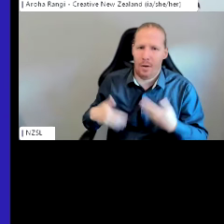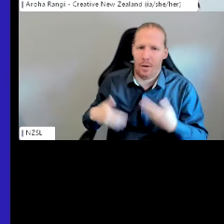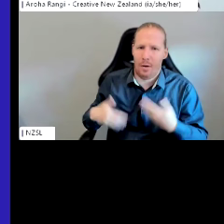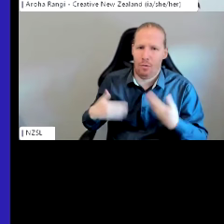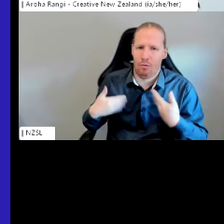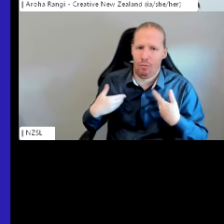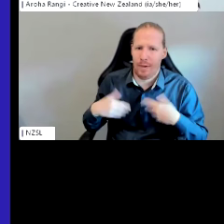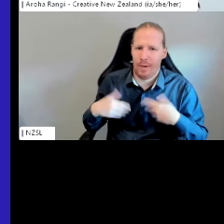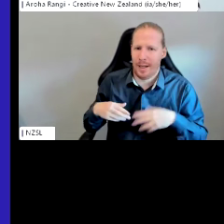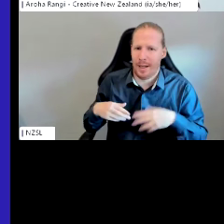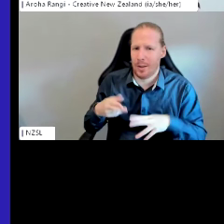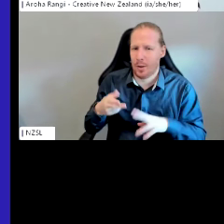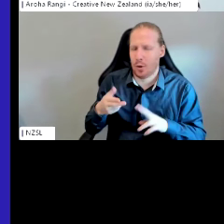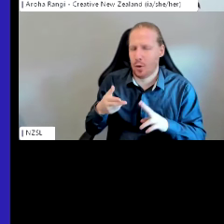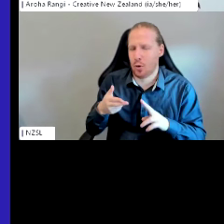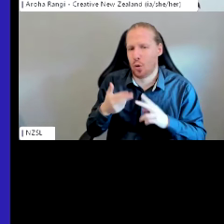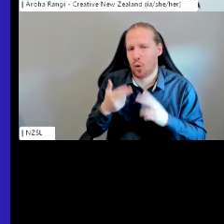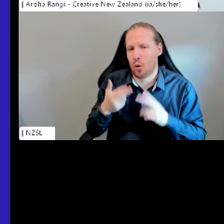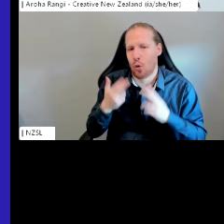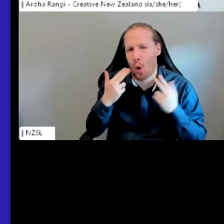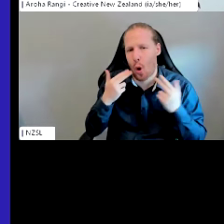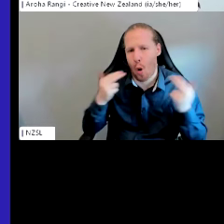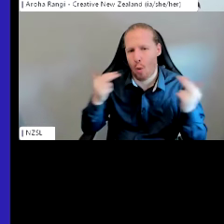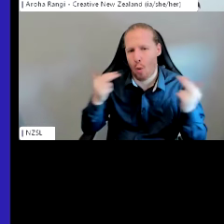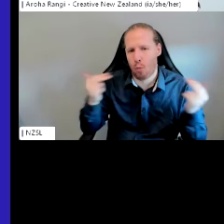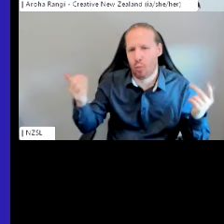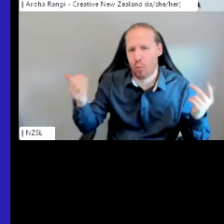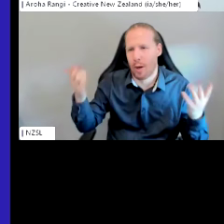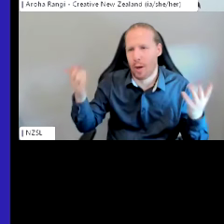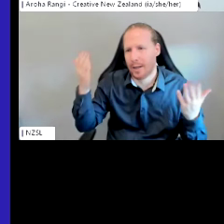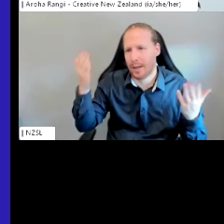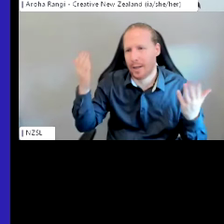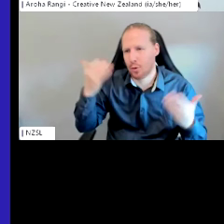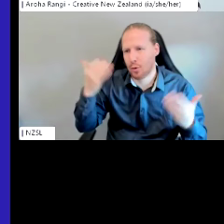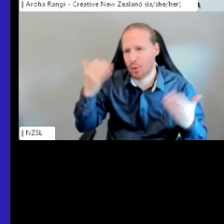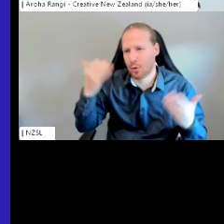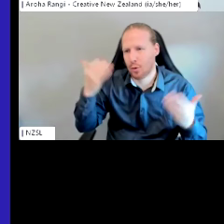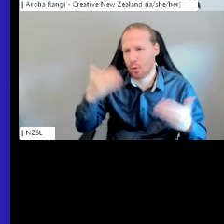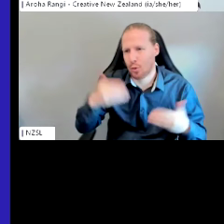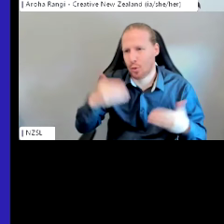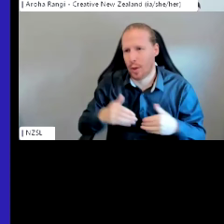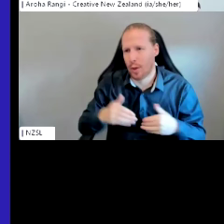work young people said it's really disappointing because I thought the whole point of opera was